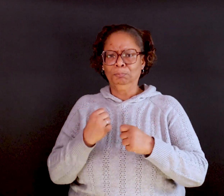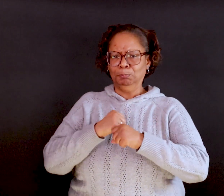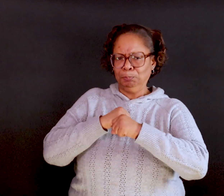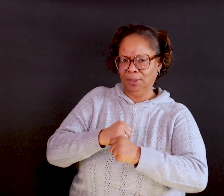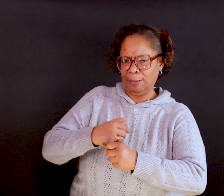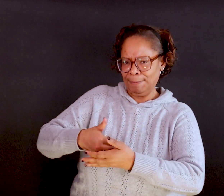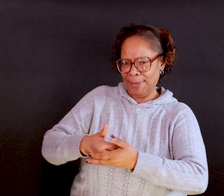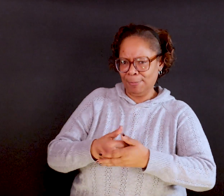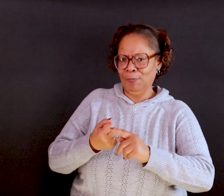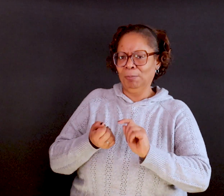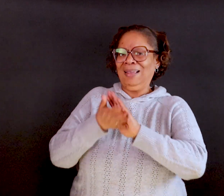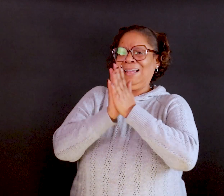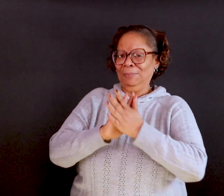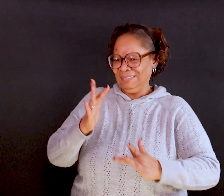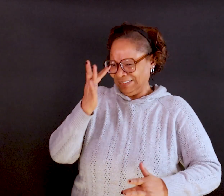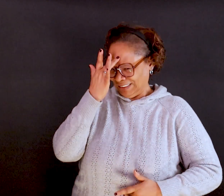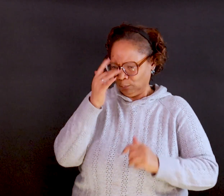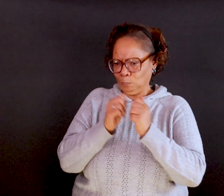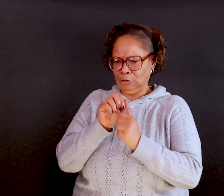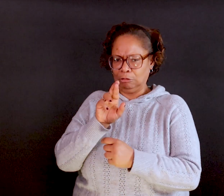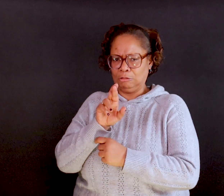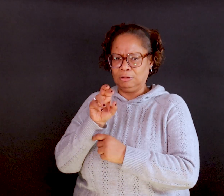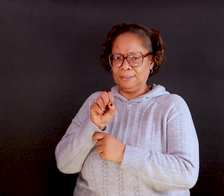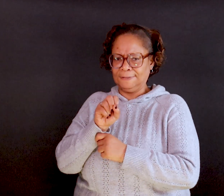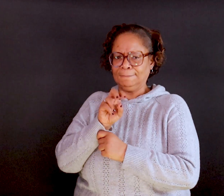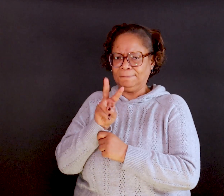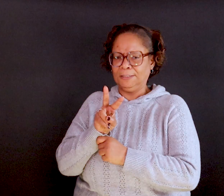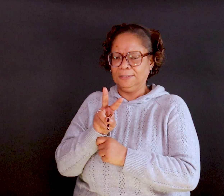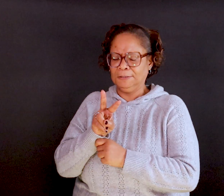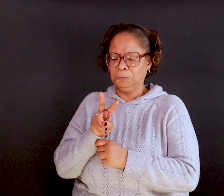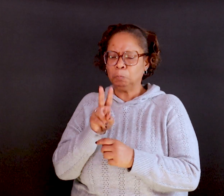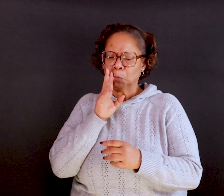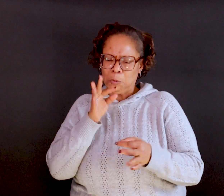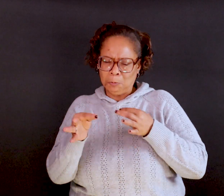from getting very sick with RSV.